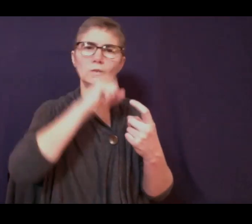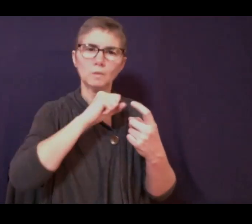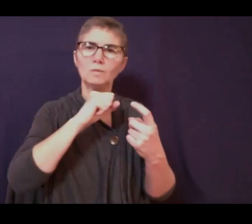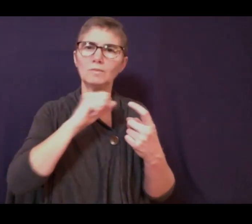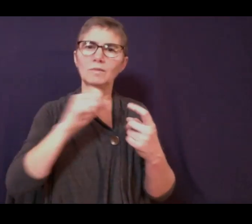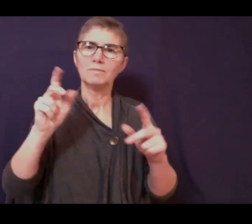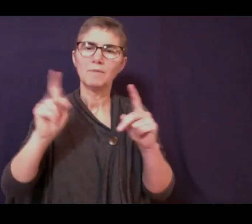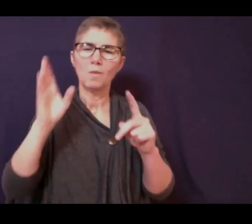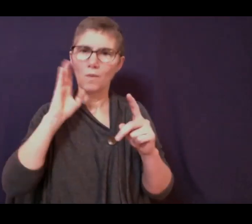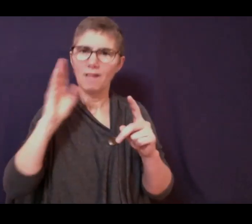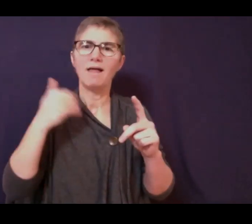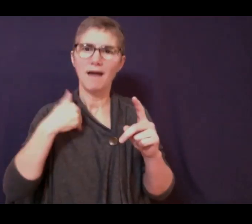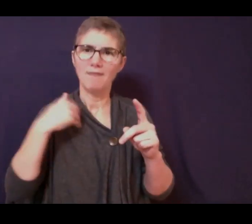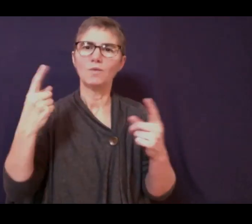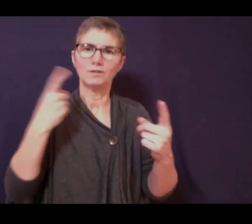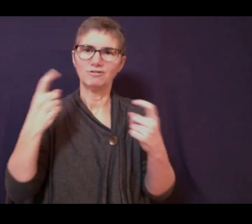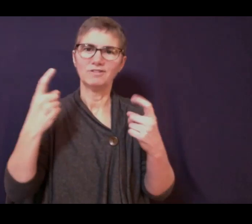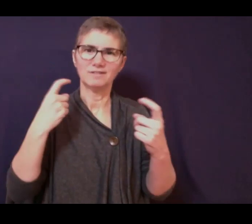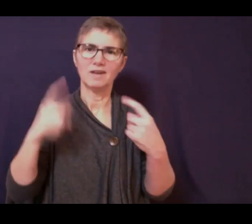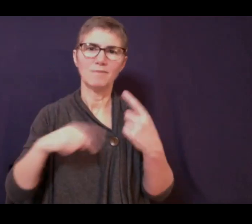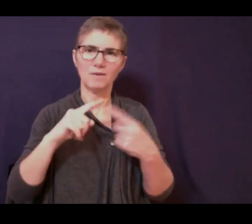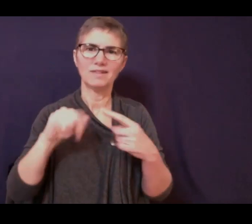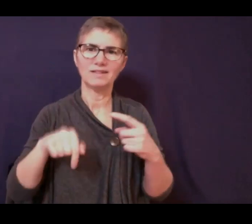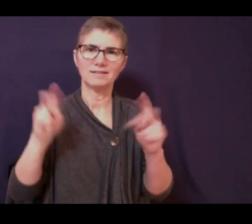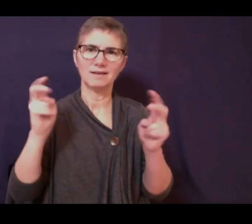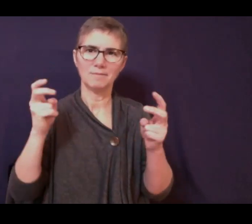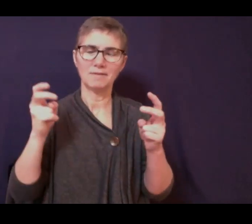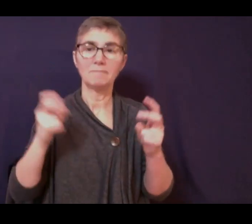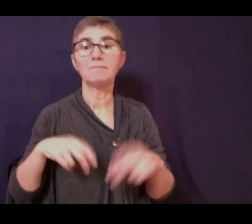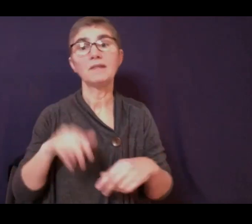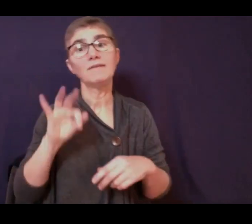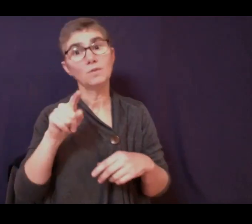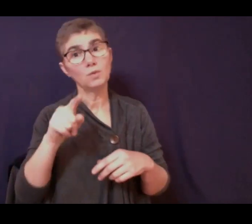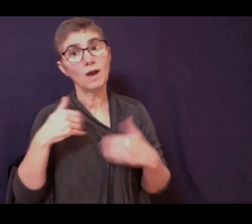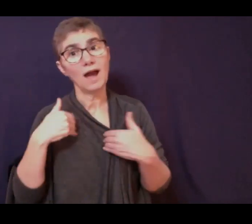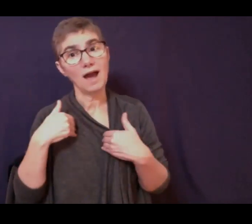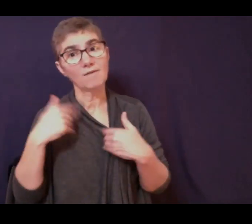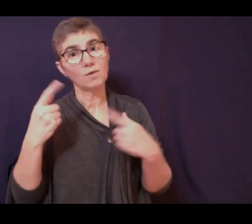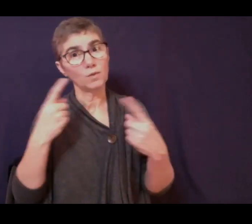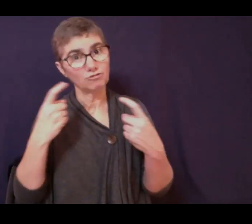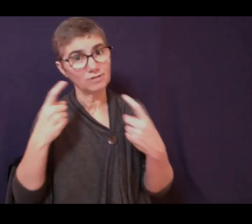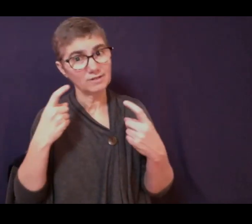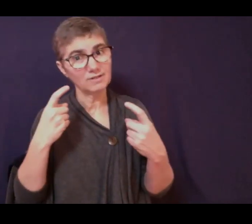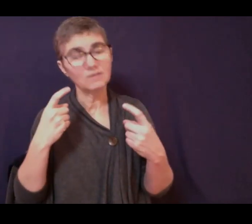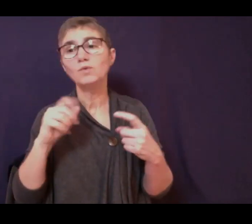lot of questions about this topic. If you have questions feel free to write them in the